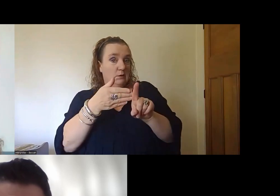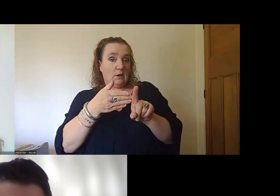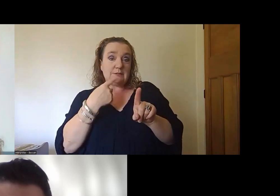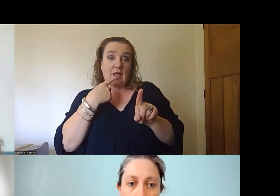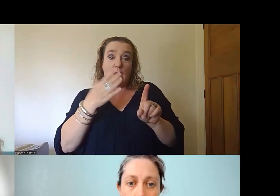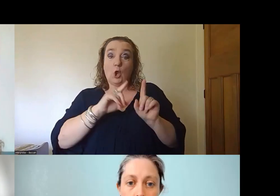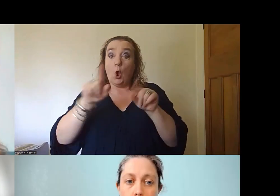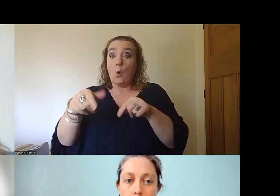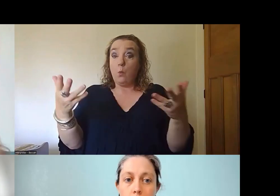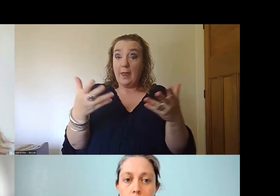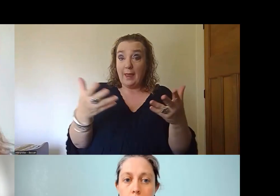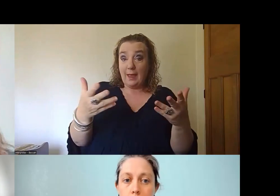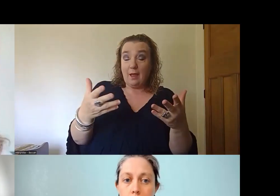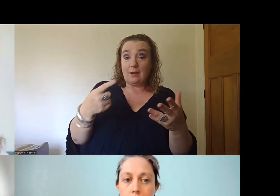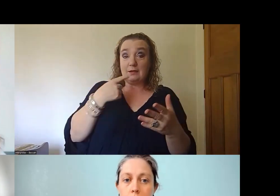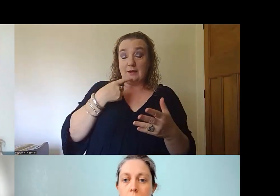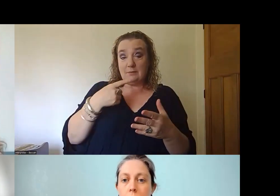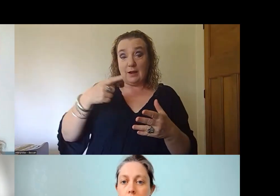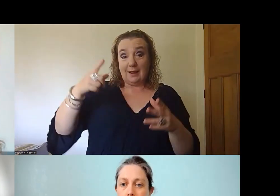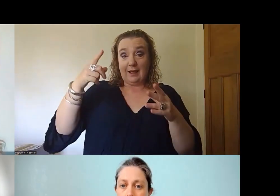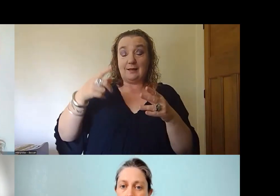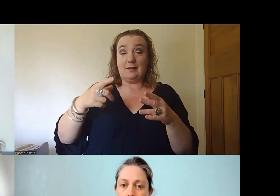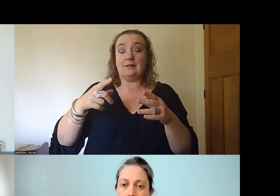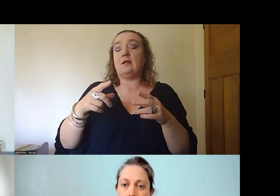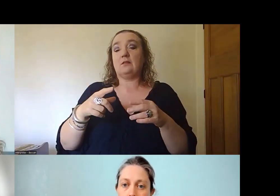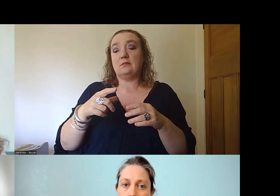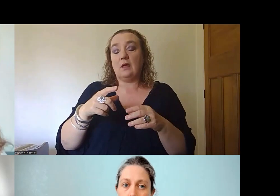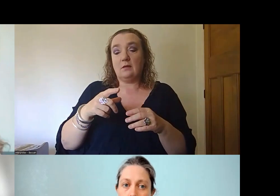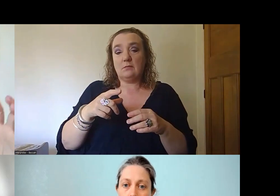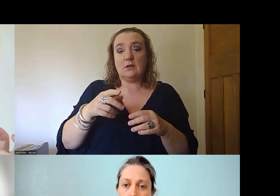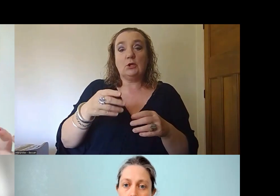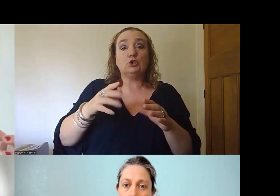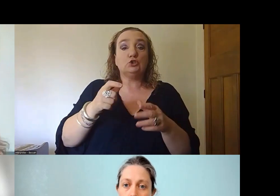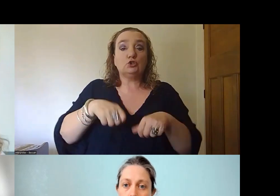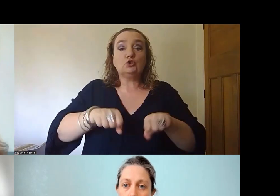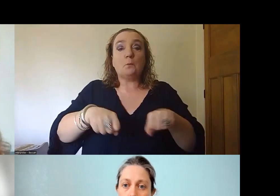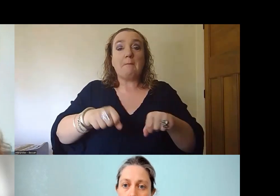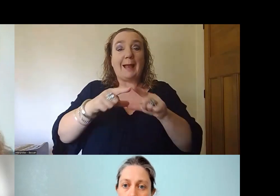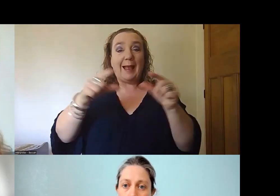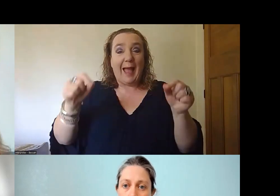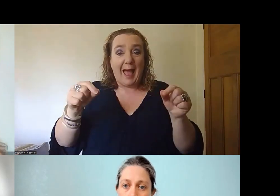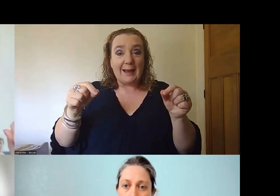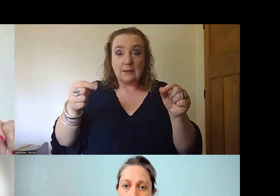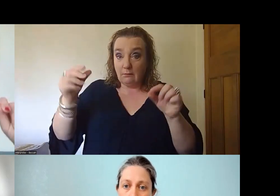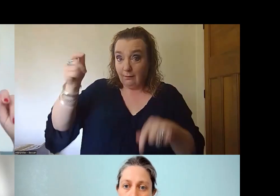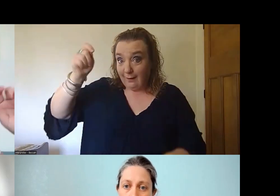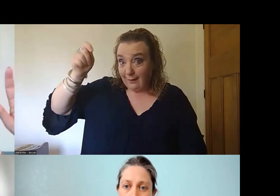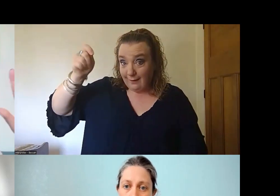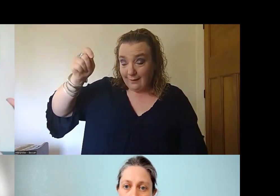I will do things like, I will get the countdown card, loyalty card or a countdown bag. So he sees the symbol and then I'll get, you know,